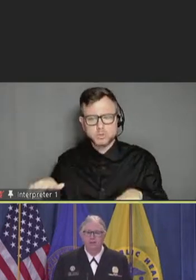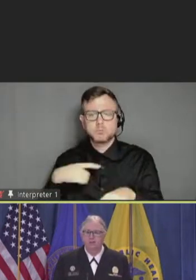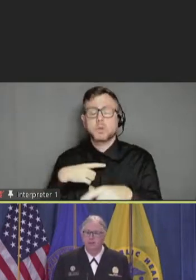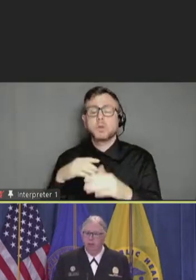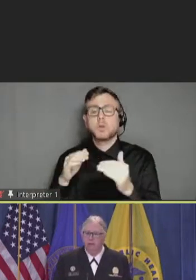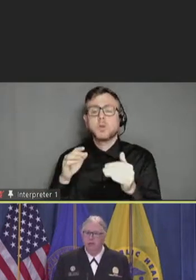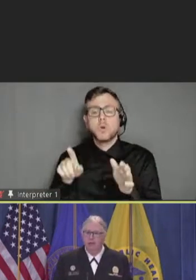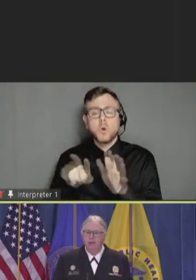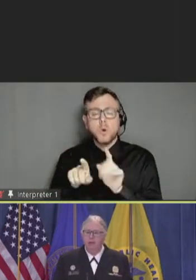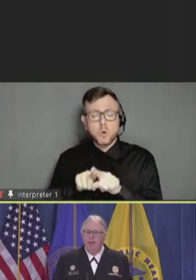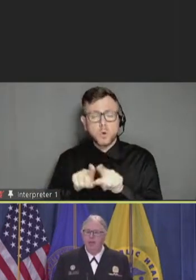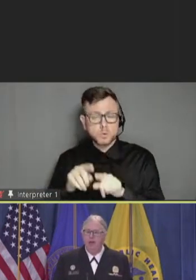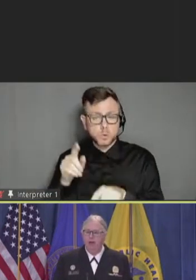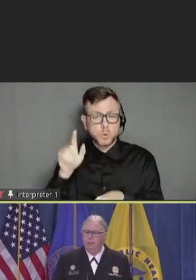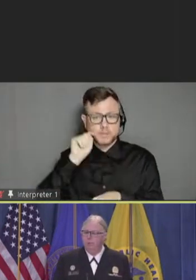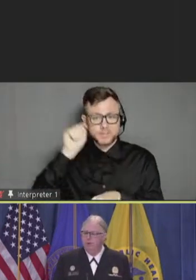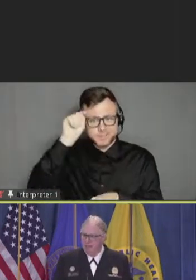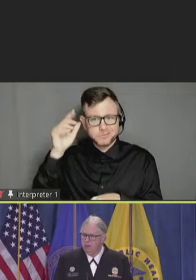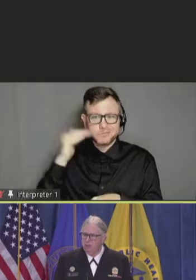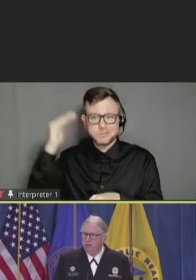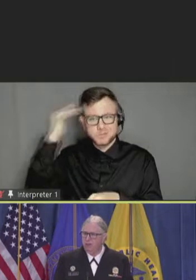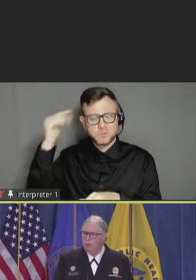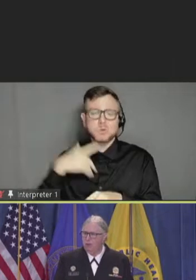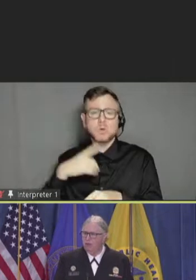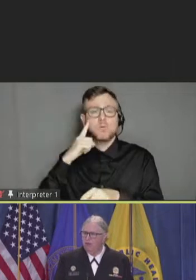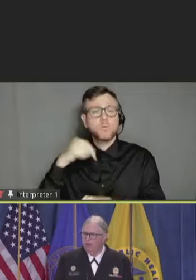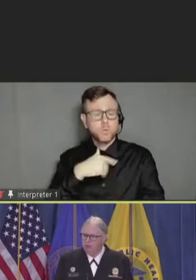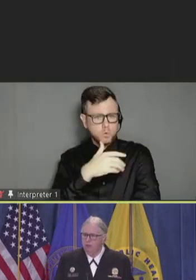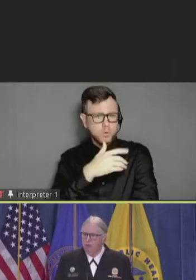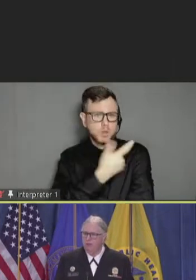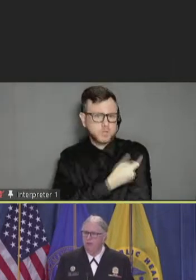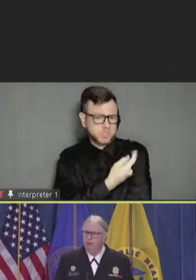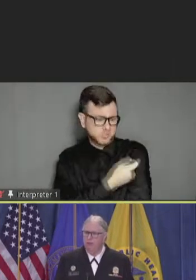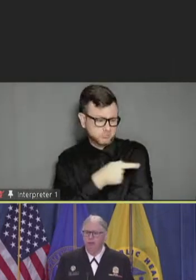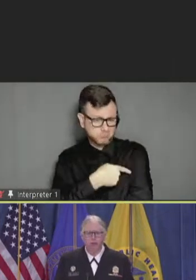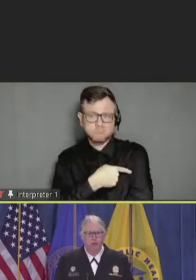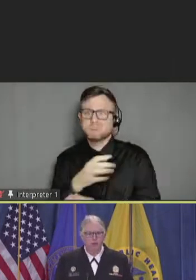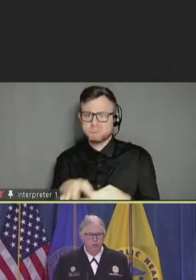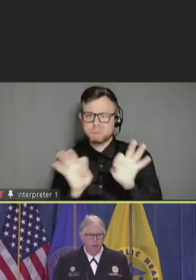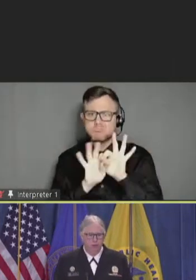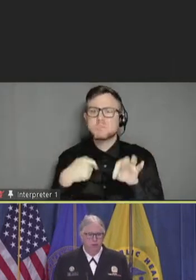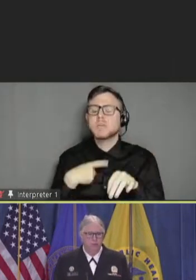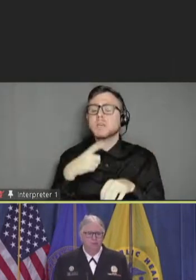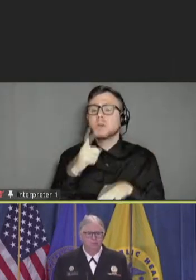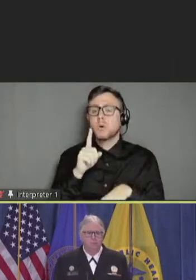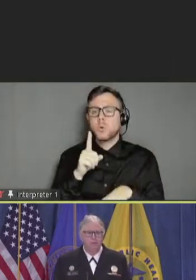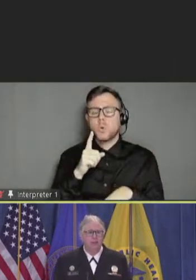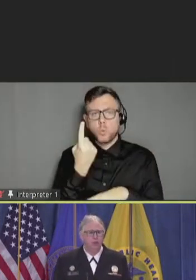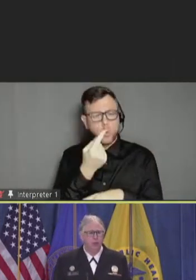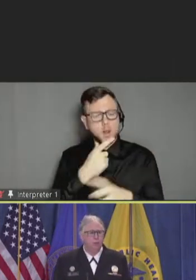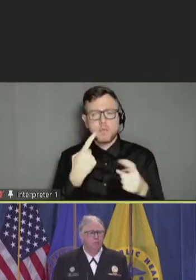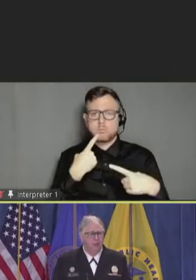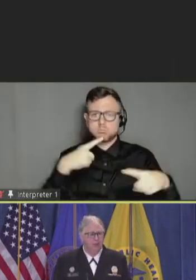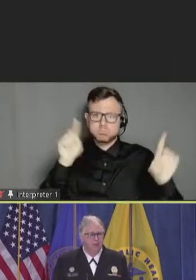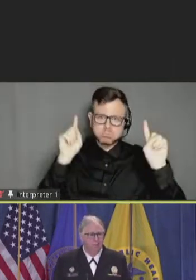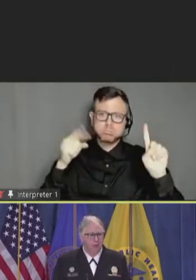adolescents, adults than our immunizations. It is one of the victories of the 20th and 21st century in terms of medicine and public